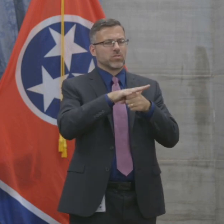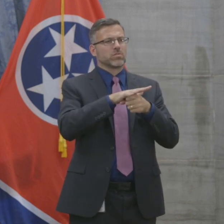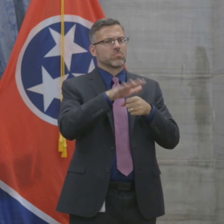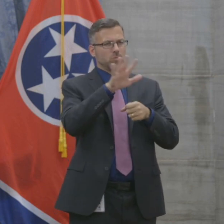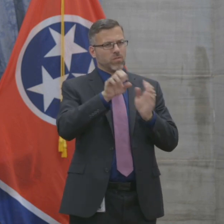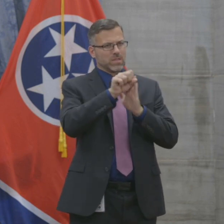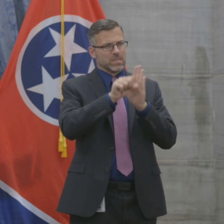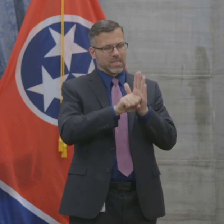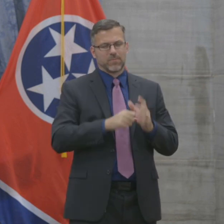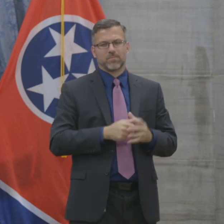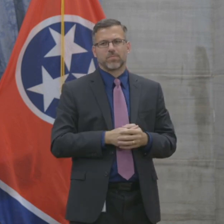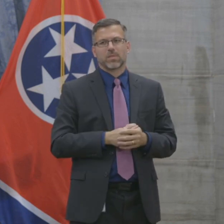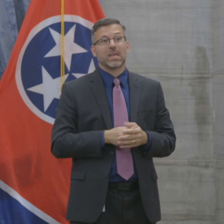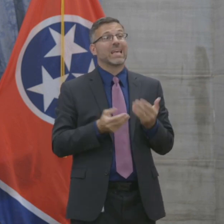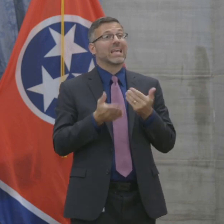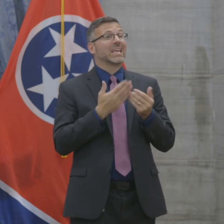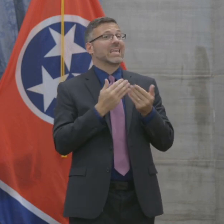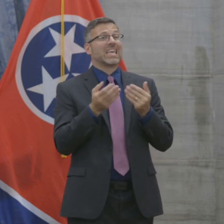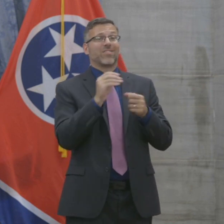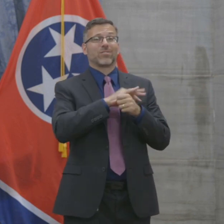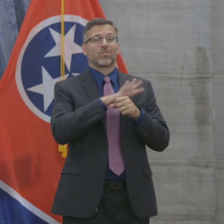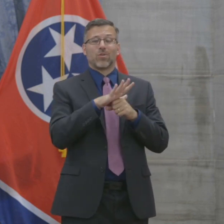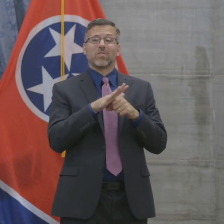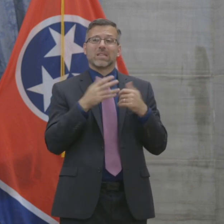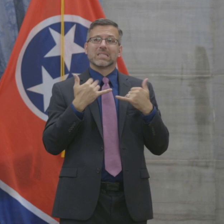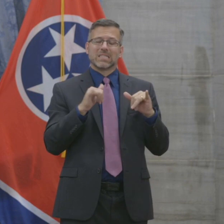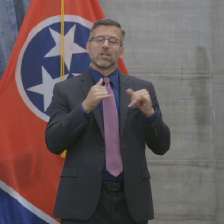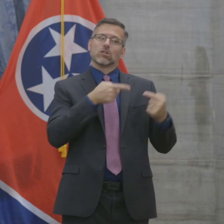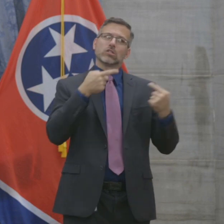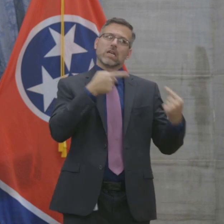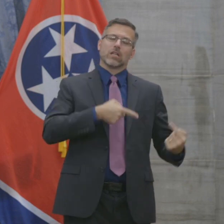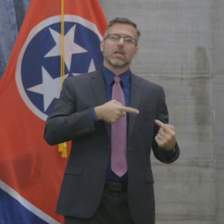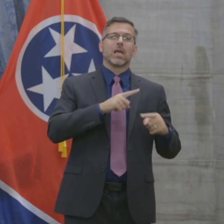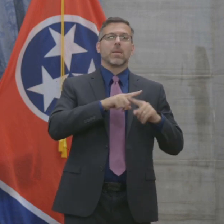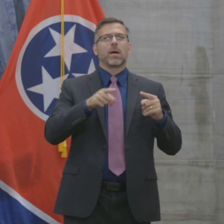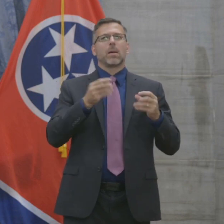working group with districts to help identify more needs as all districts will be open at that time.